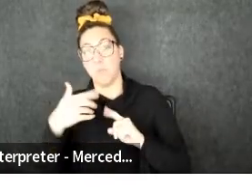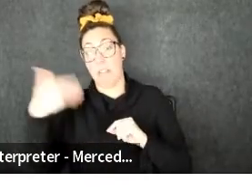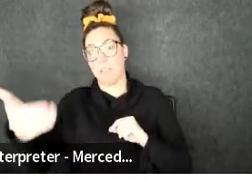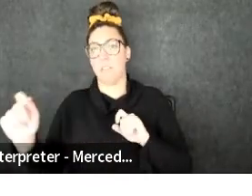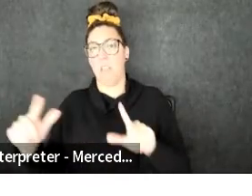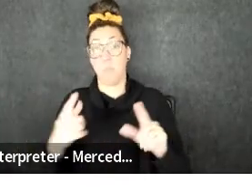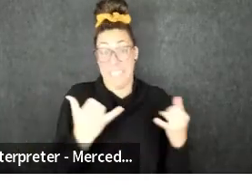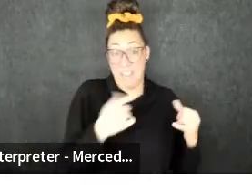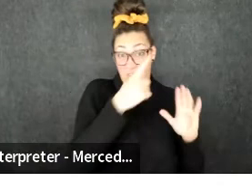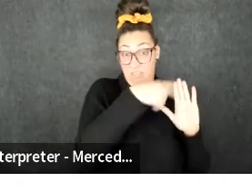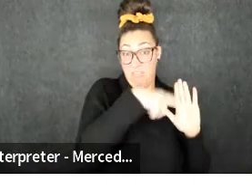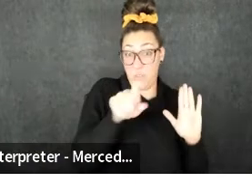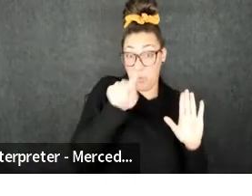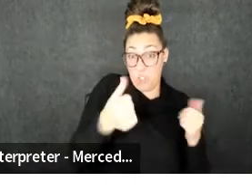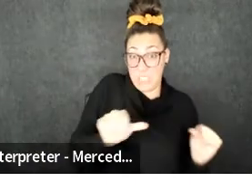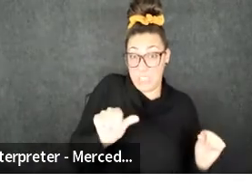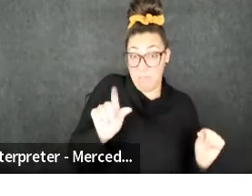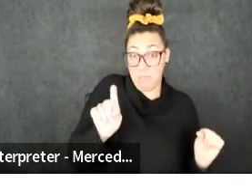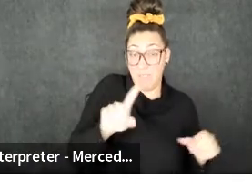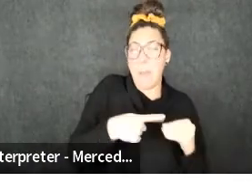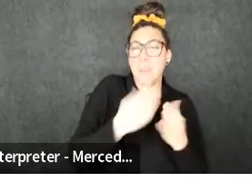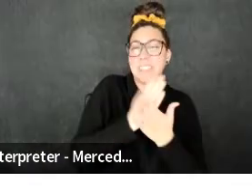any questions about the scale